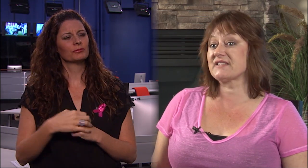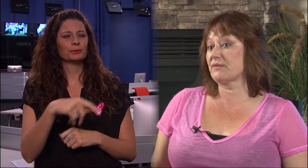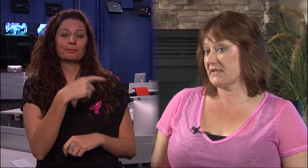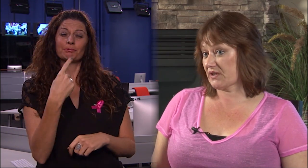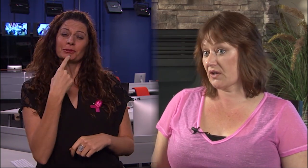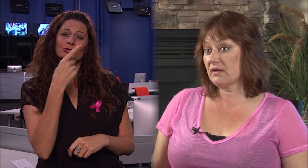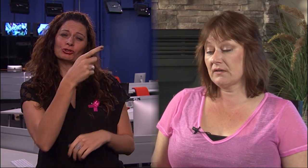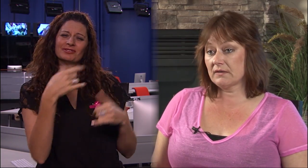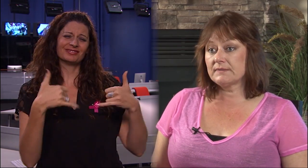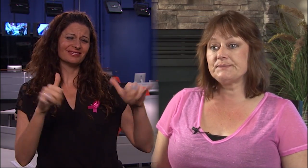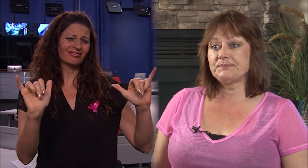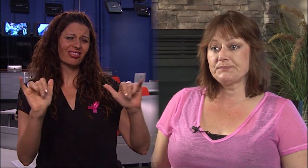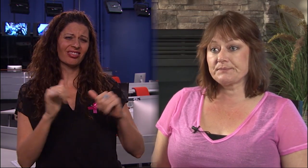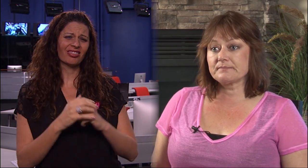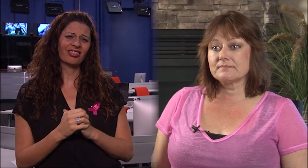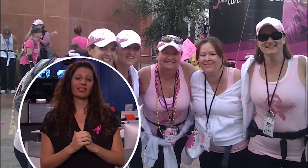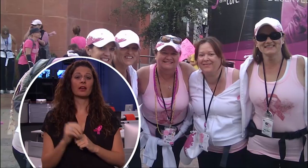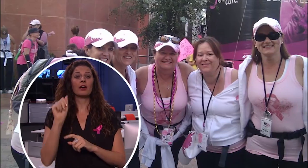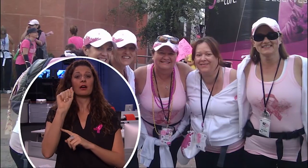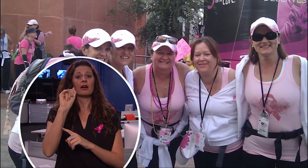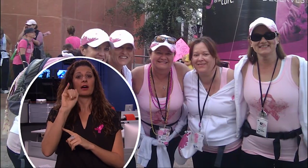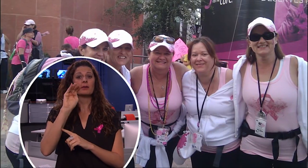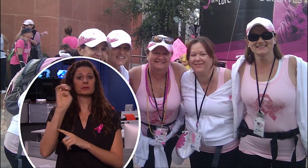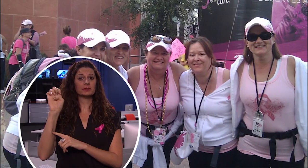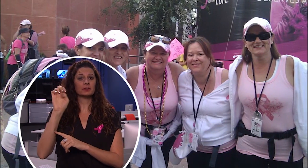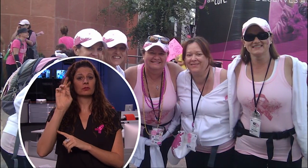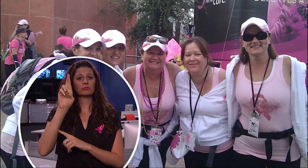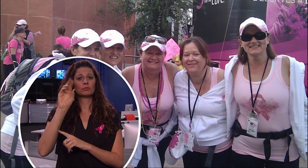I still miss her.”